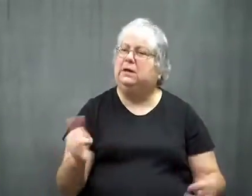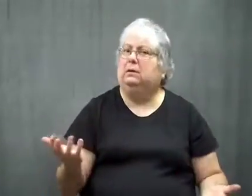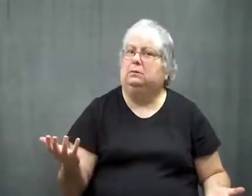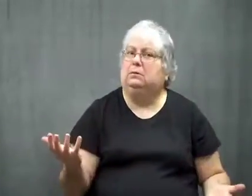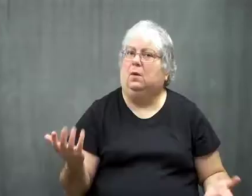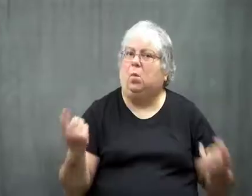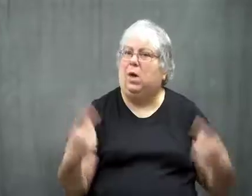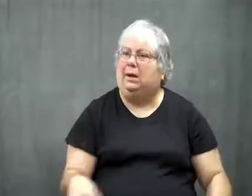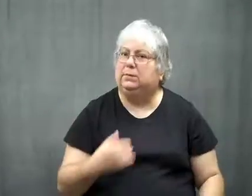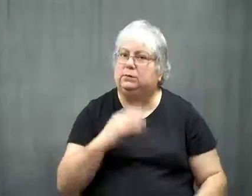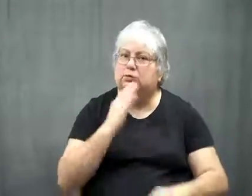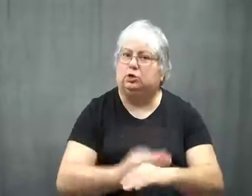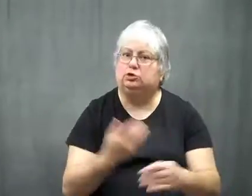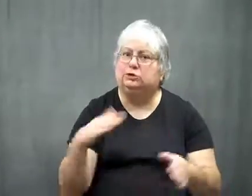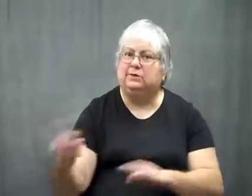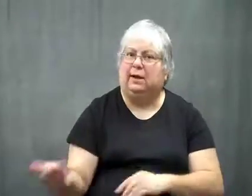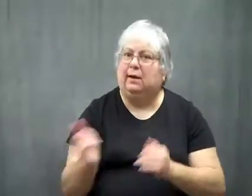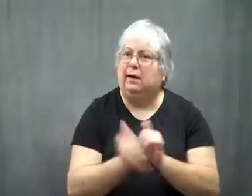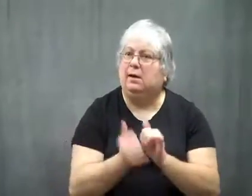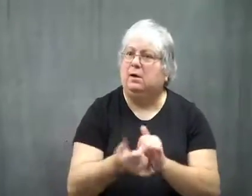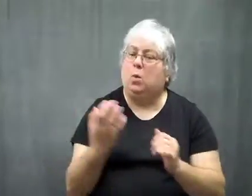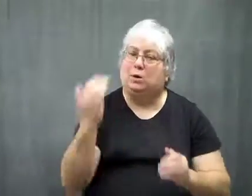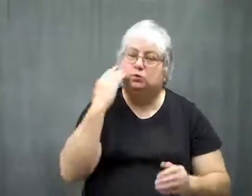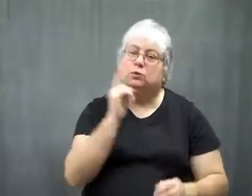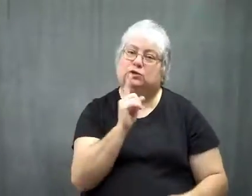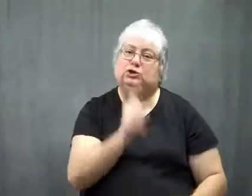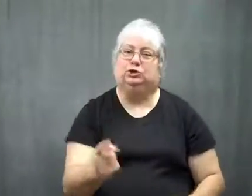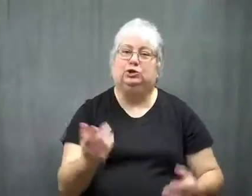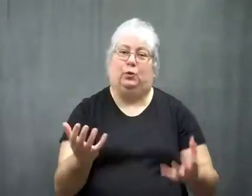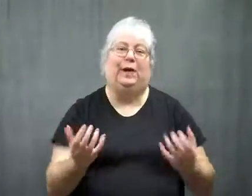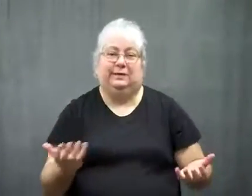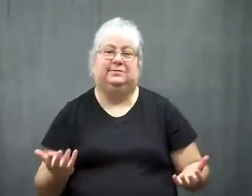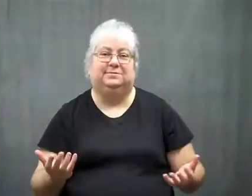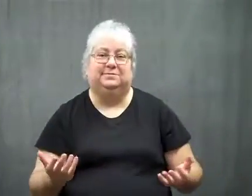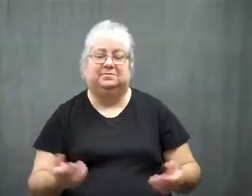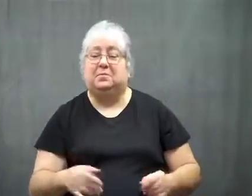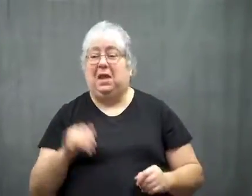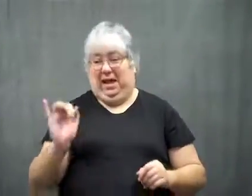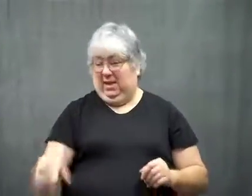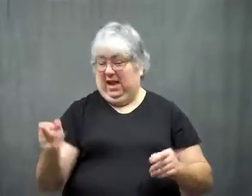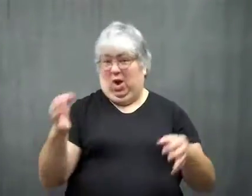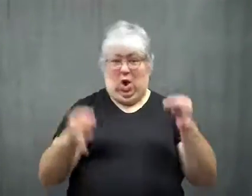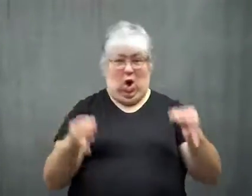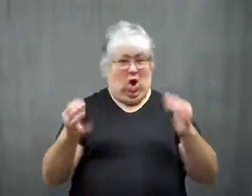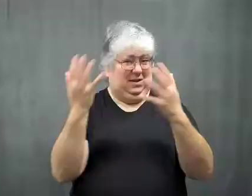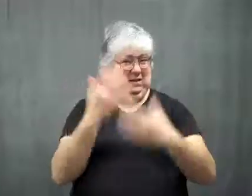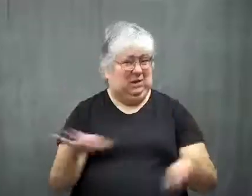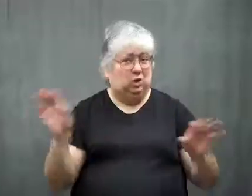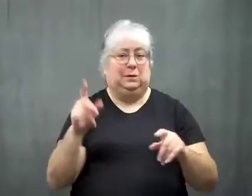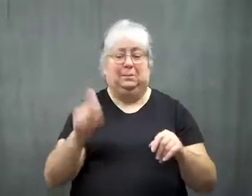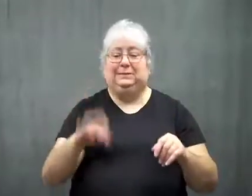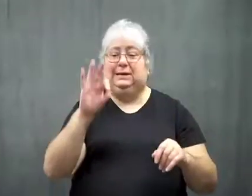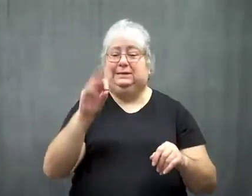However, they still want to know for sure what happened to their daughter.